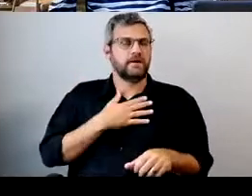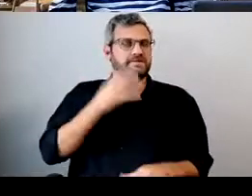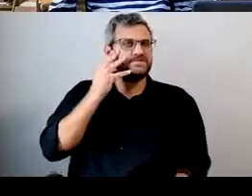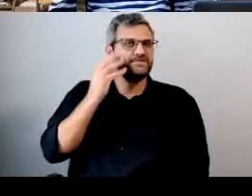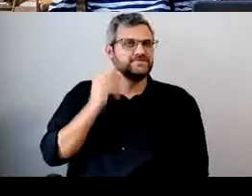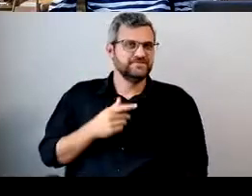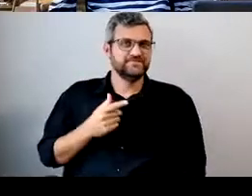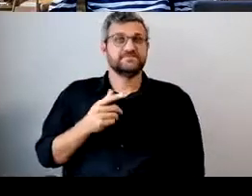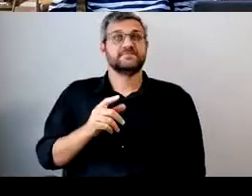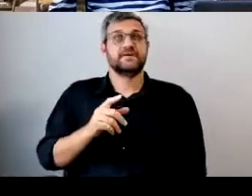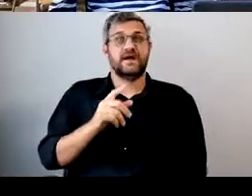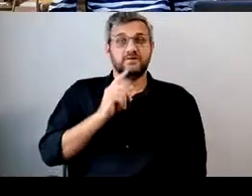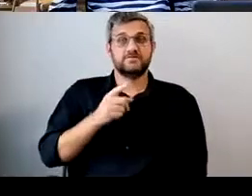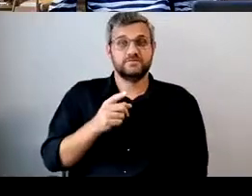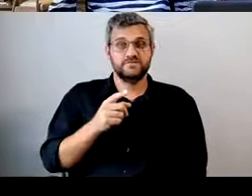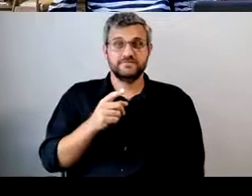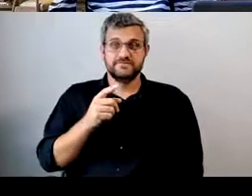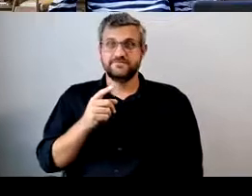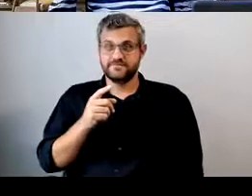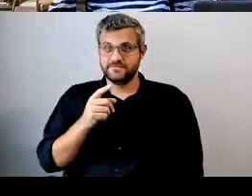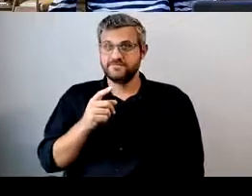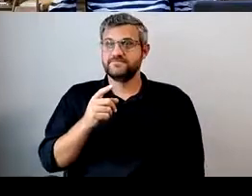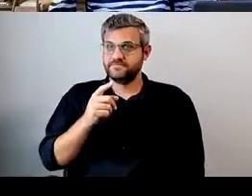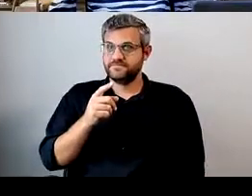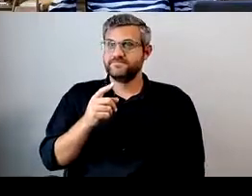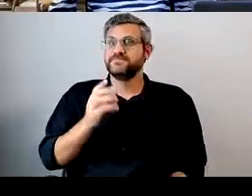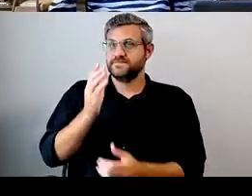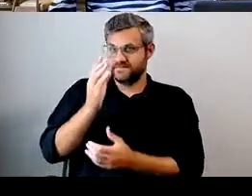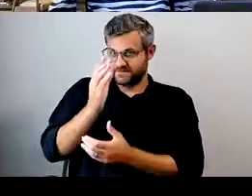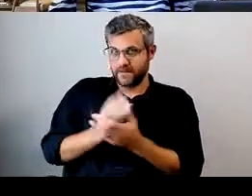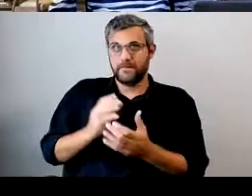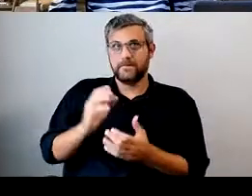And actually it'll have a history of some of those emojis too, which is kind of cool.